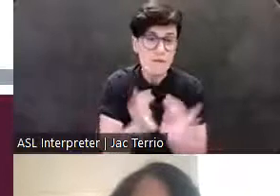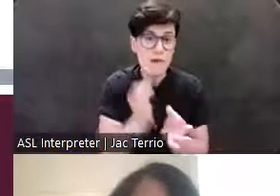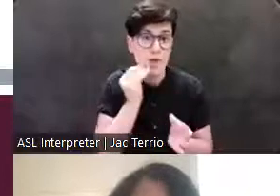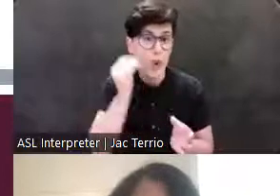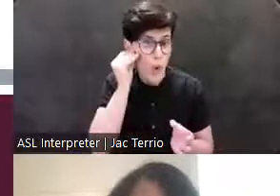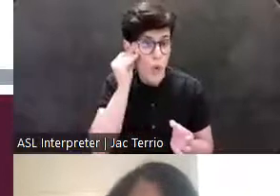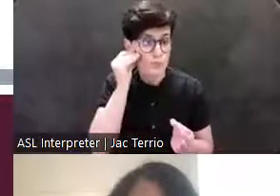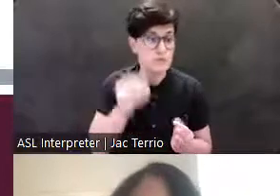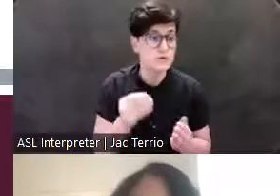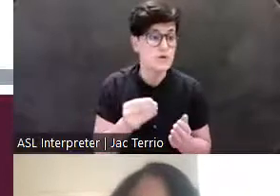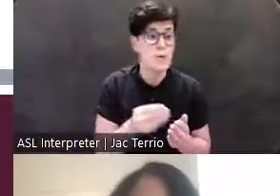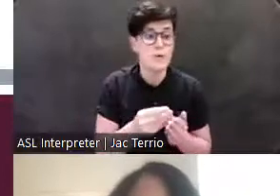Also they are exempted.